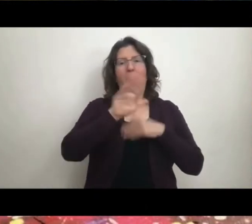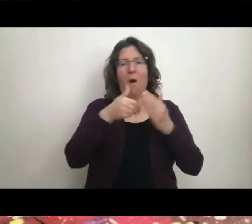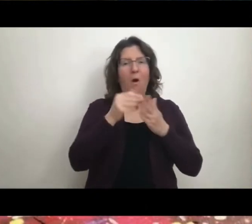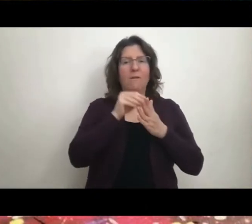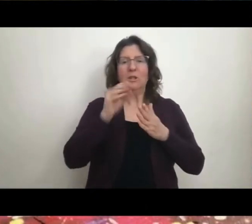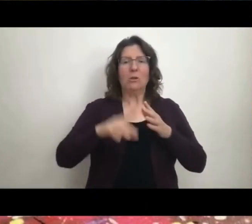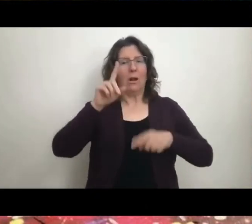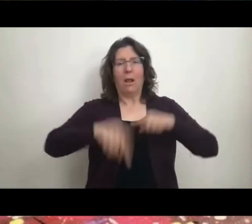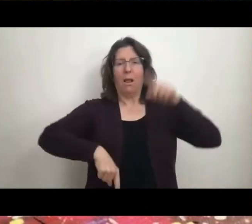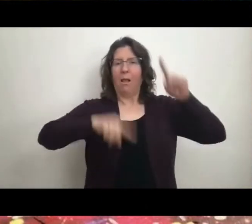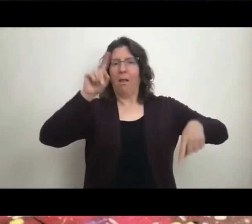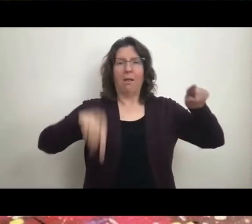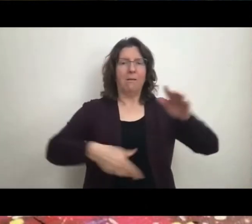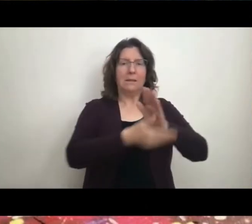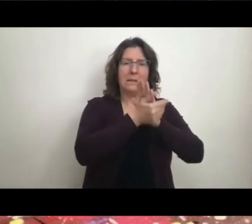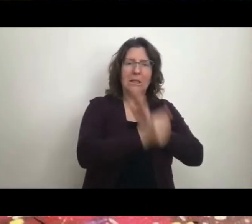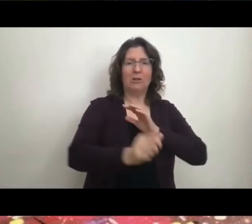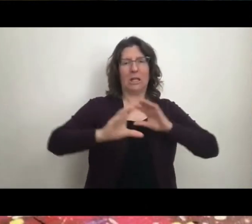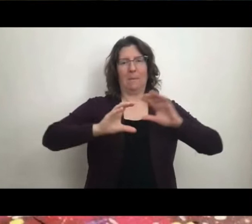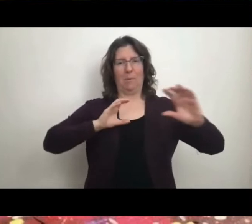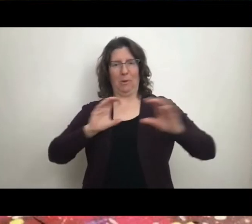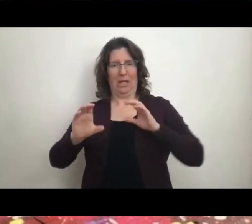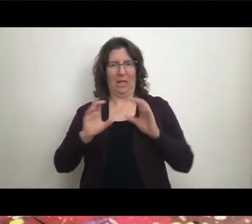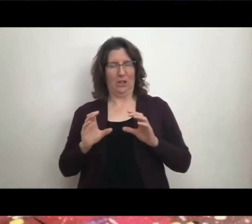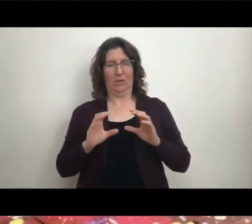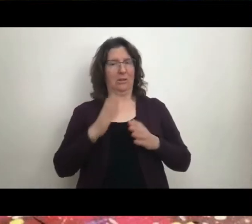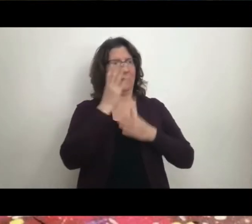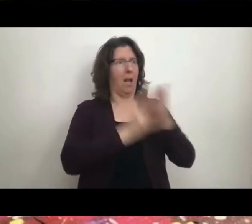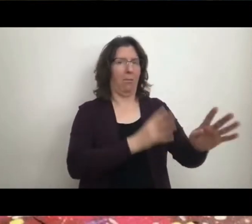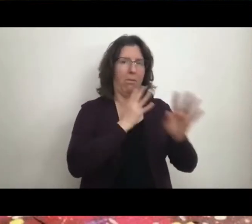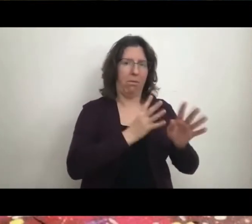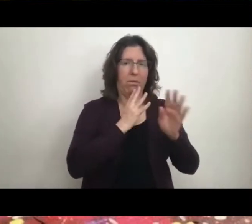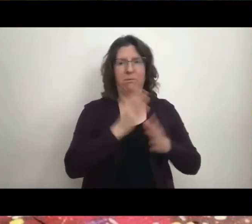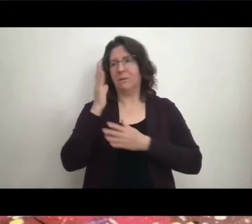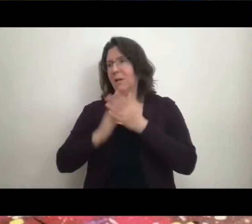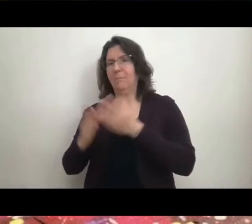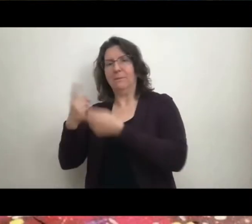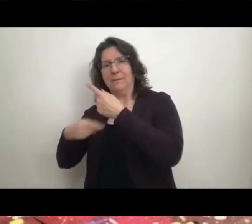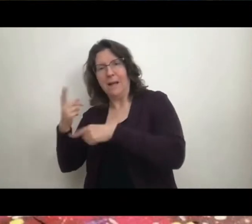Remember that all the students come from different places and the diversity in the communication skills,